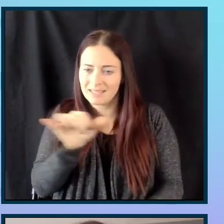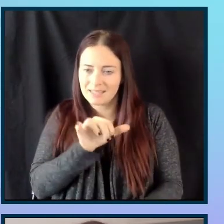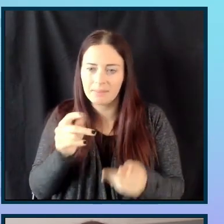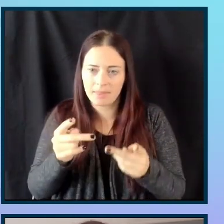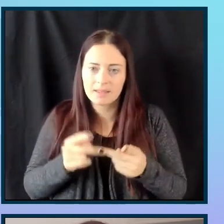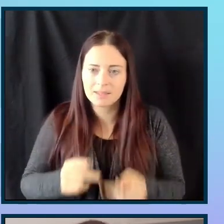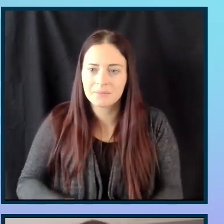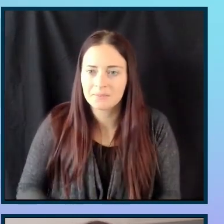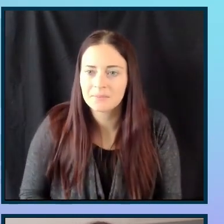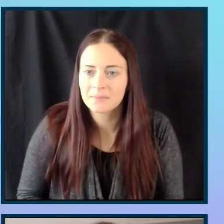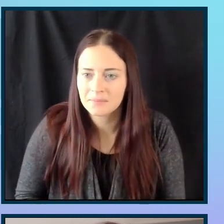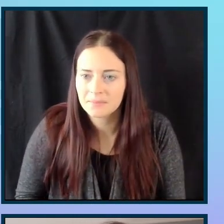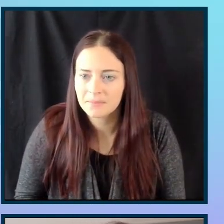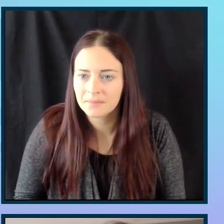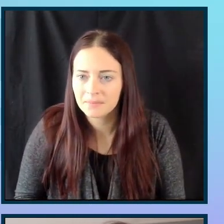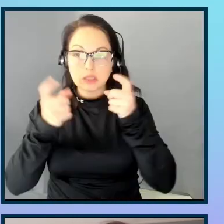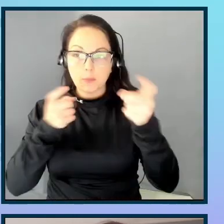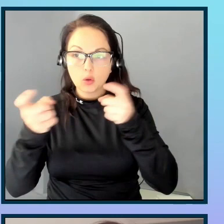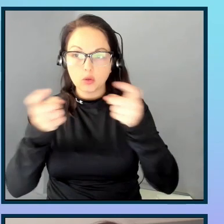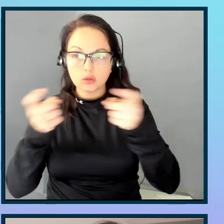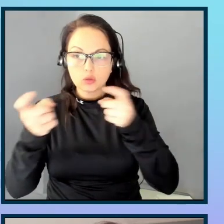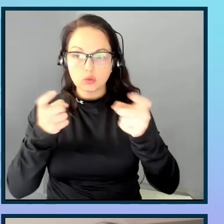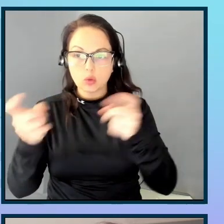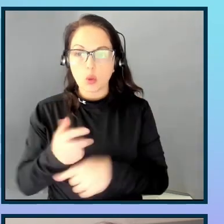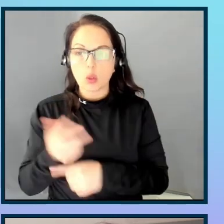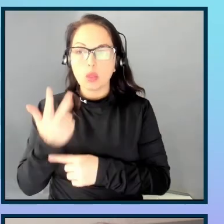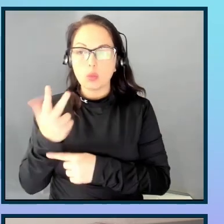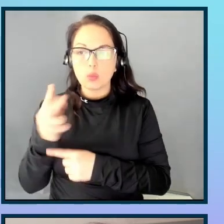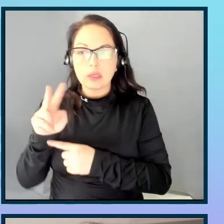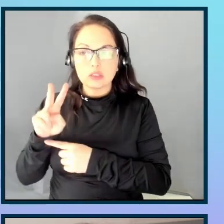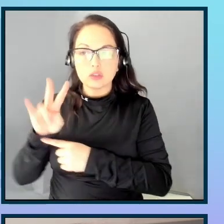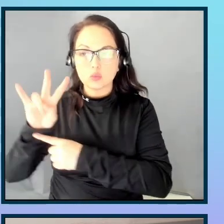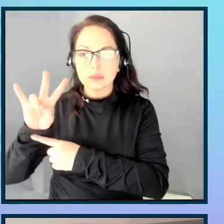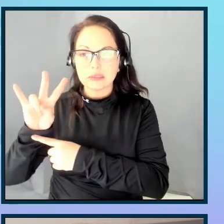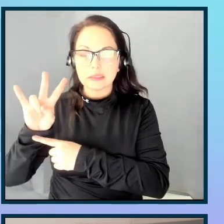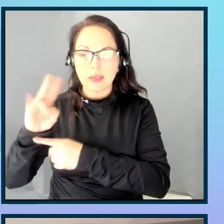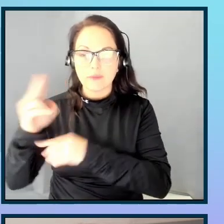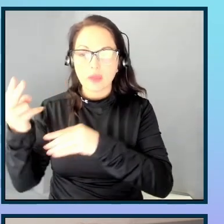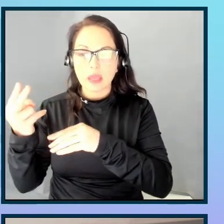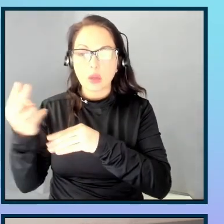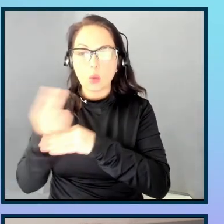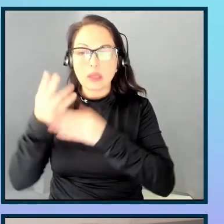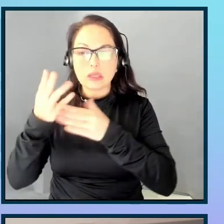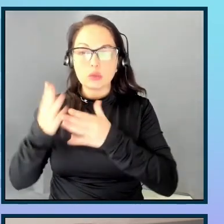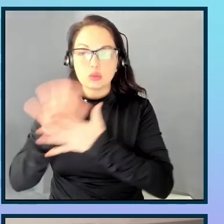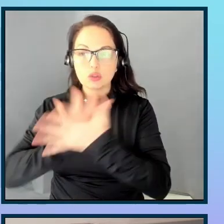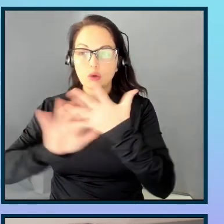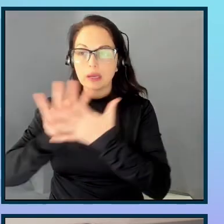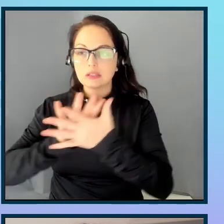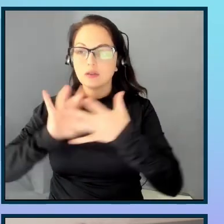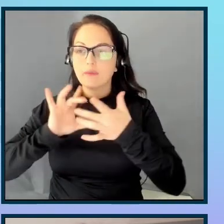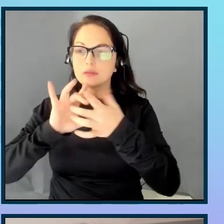Visible controls 3.2.7. When user interface components are invisible until